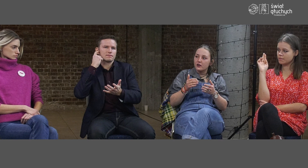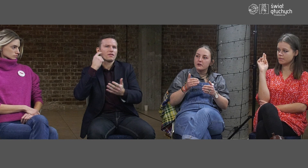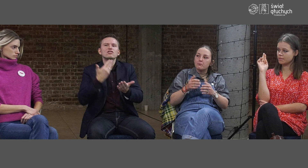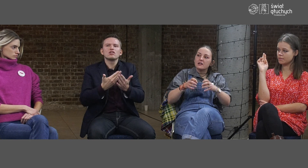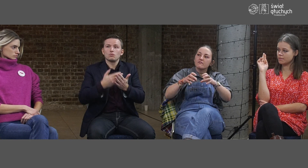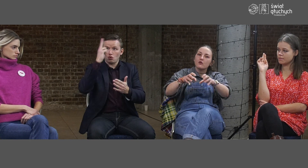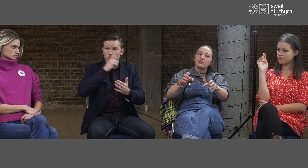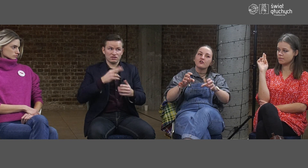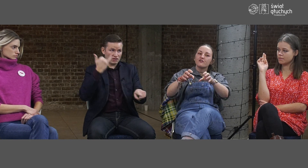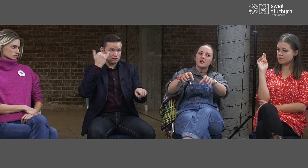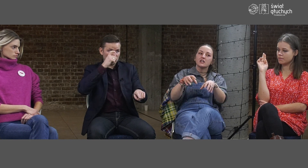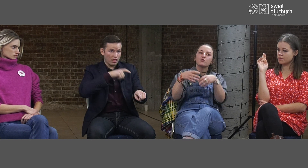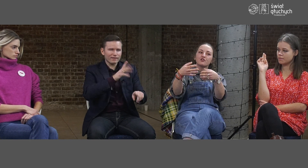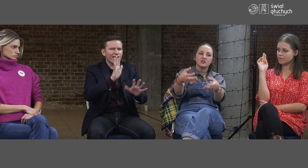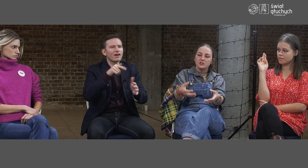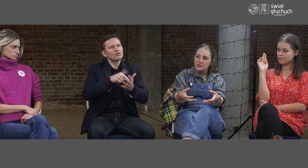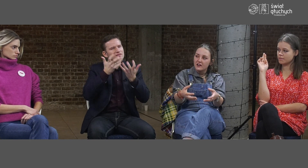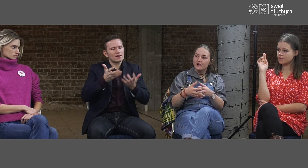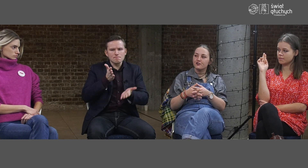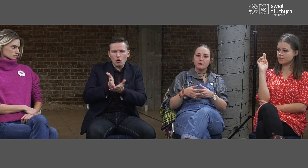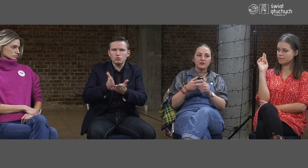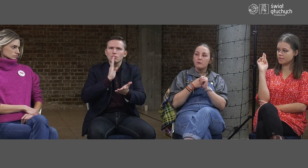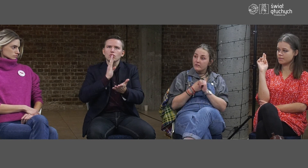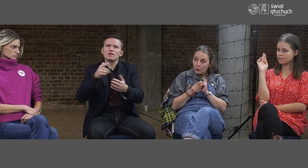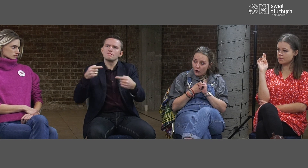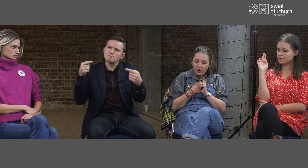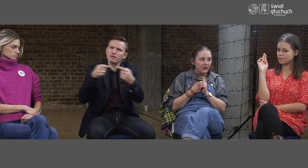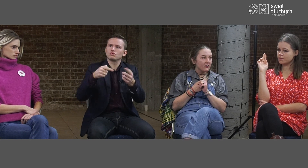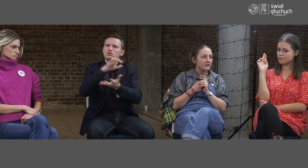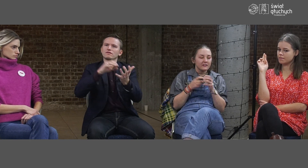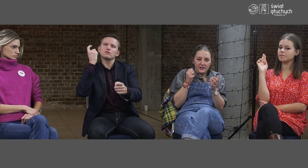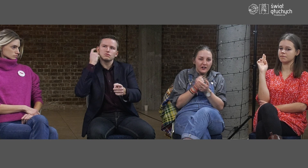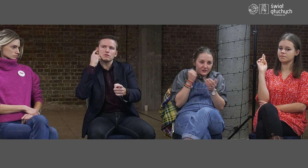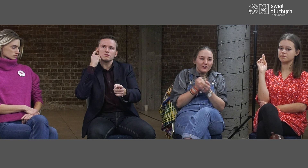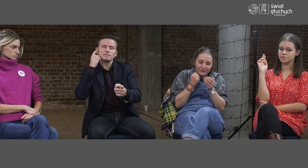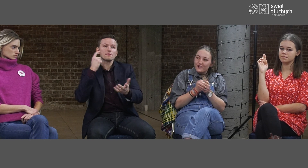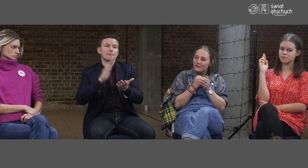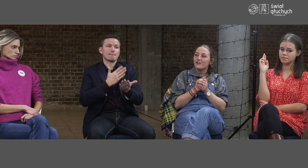if they can speak — there is pressure to speak — if they can speak,